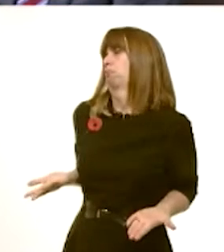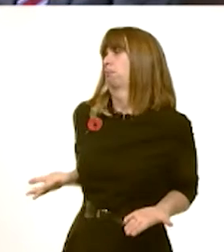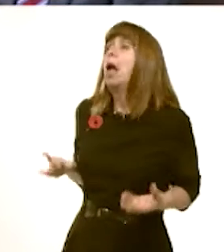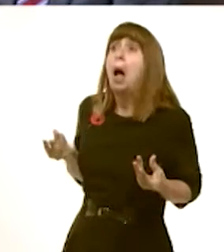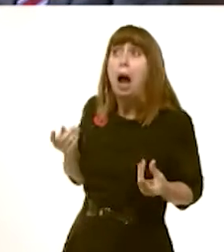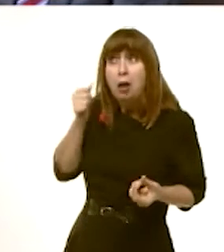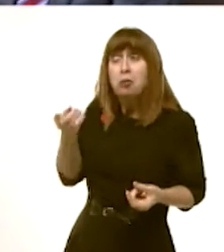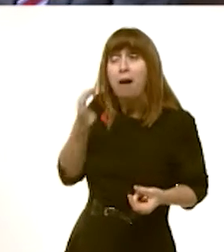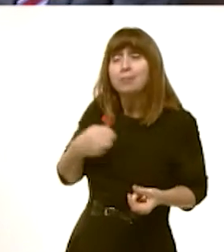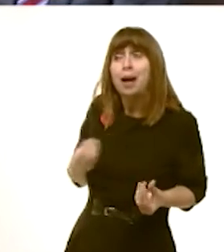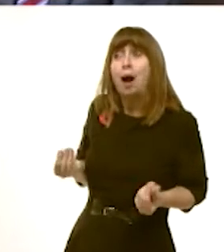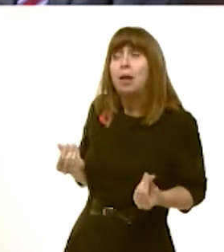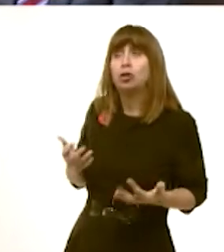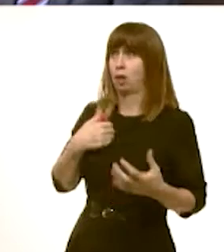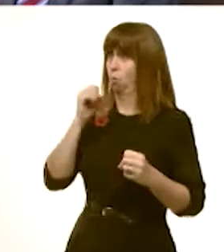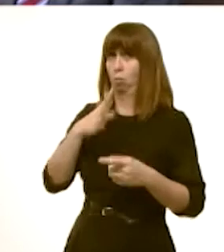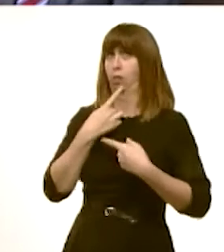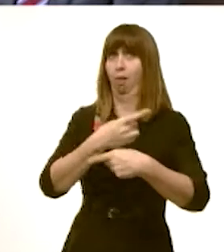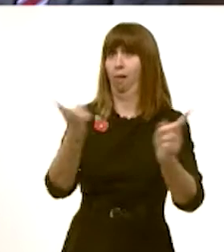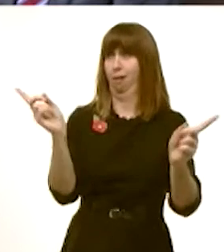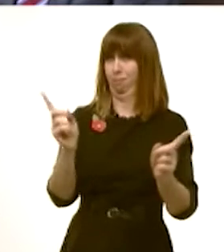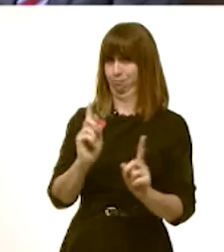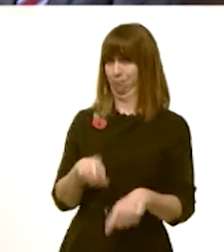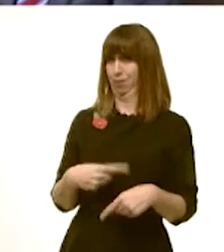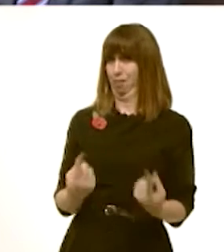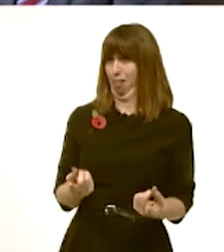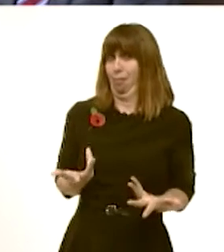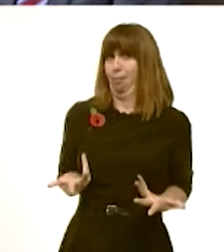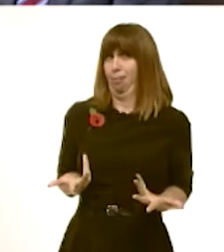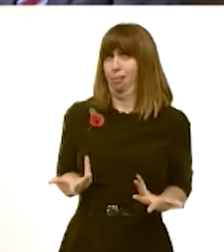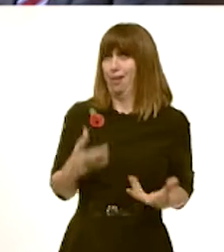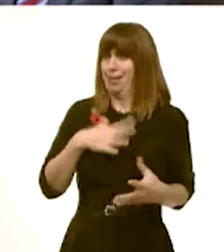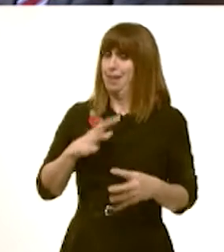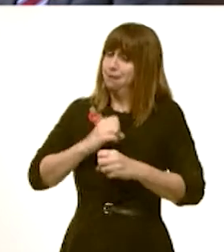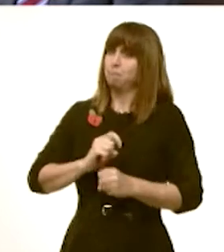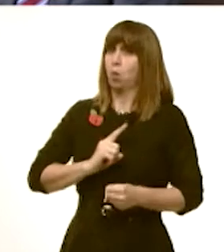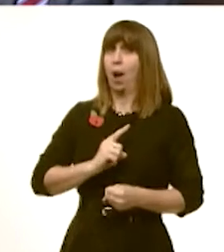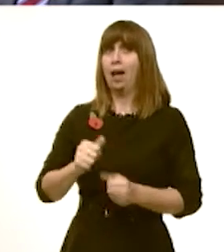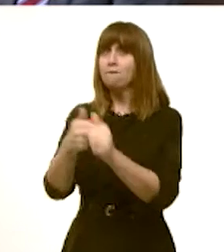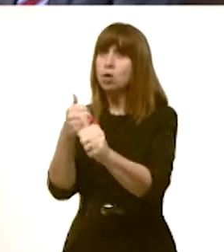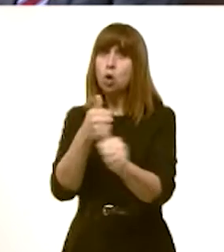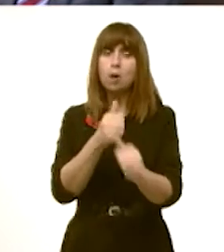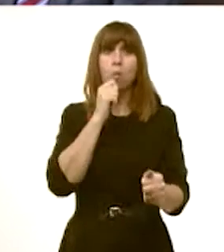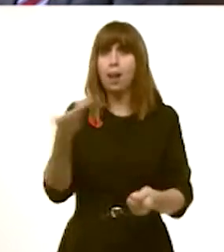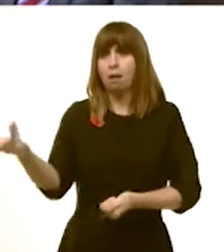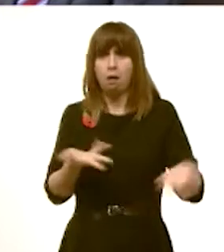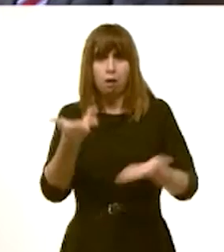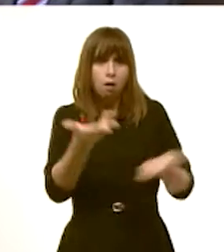Weíre not going to release a figure publicly, as thatís the equivalent of showing your cards in a poker game, because we will have companies tendering for the contracts to build